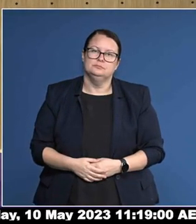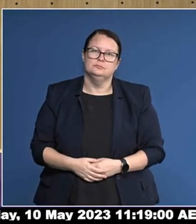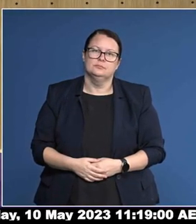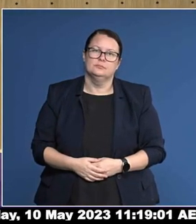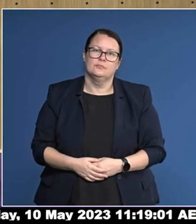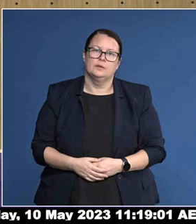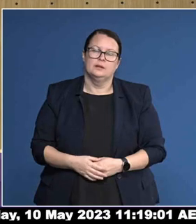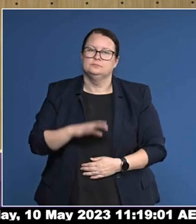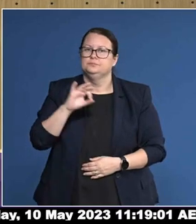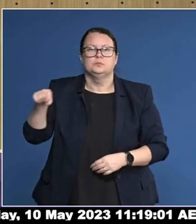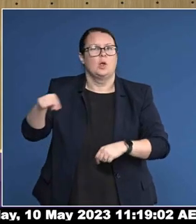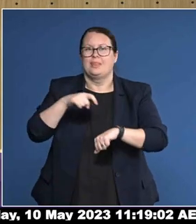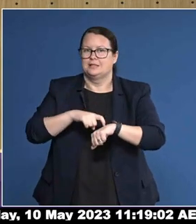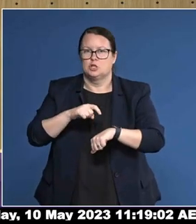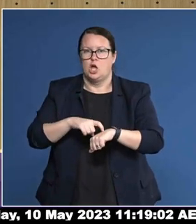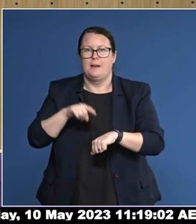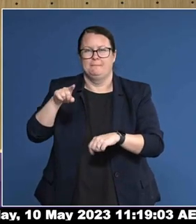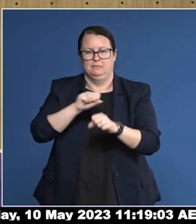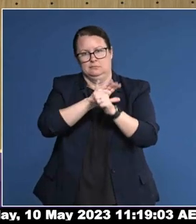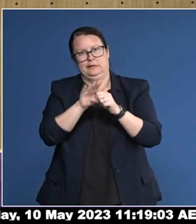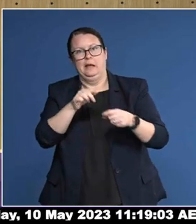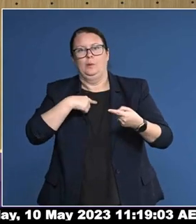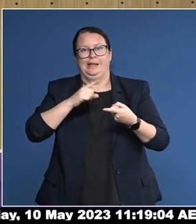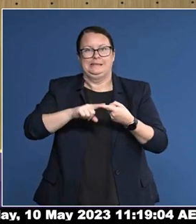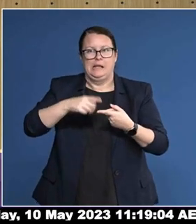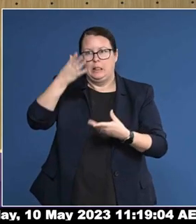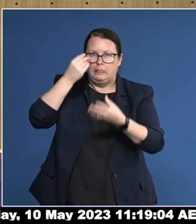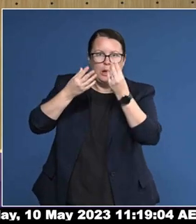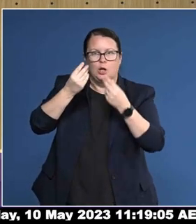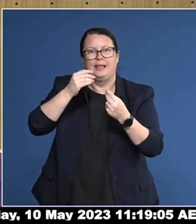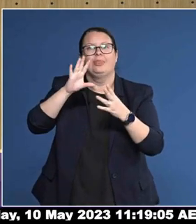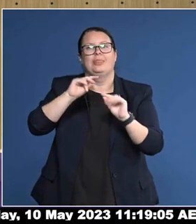However, we were learning in this process, and subsequent advice was issued that